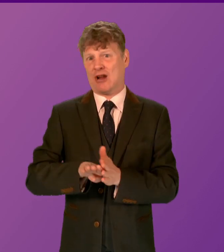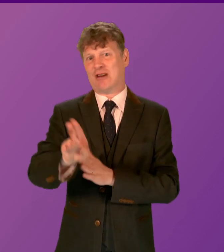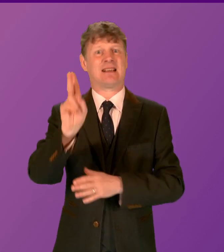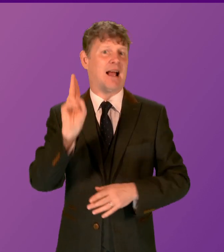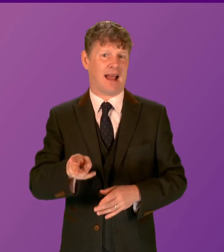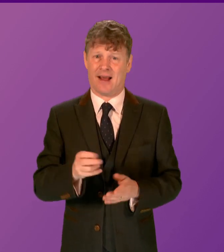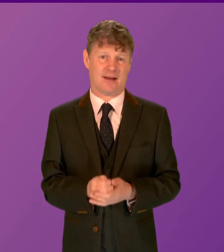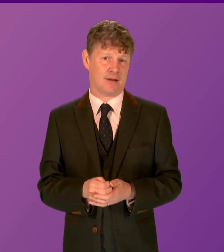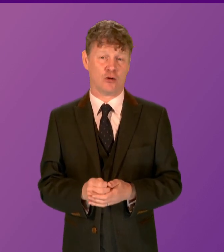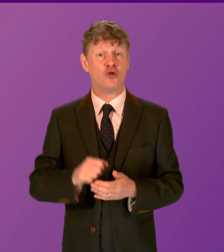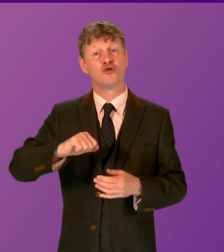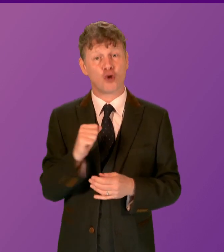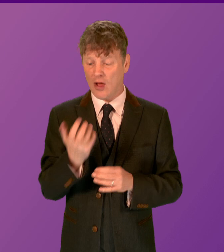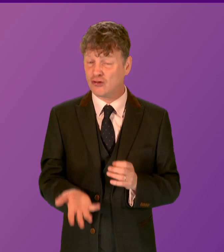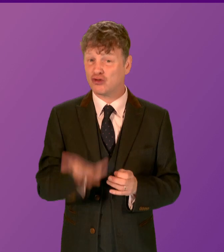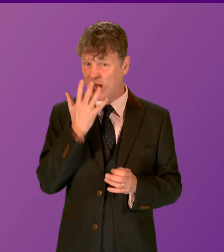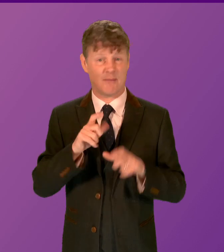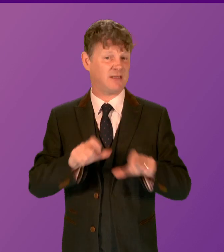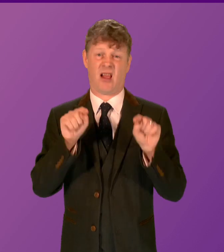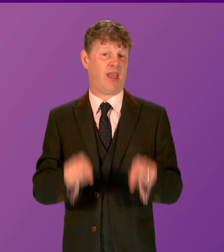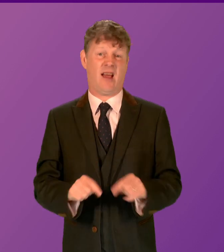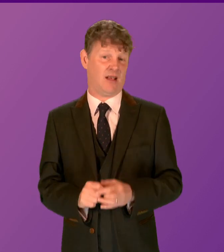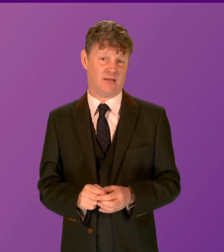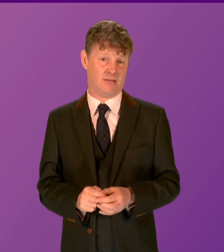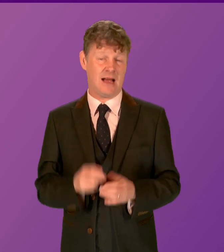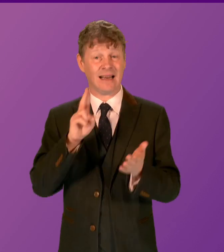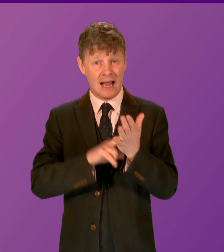Scotland’s shame has not gone away. Nicola Sturgeon admitted that she took her “eye off the ball”.